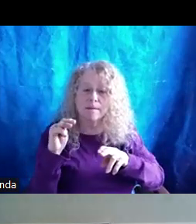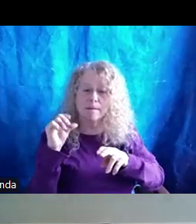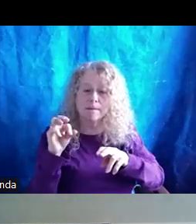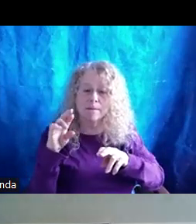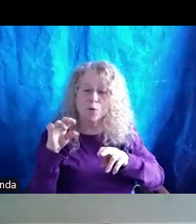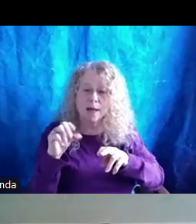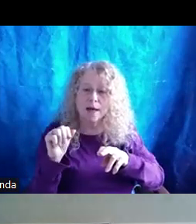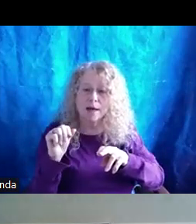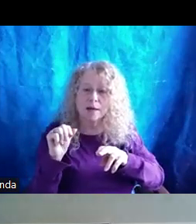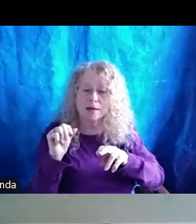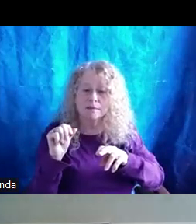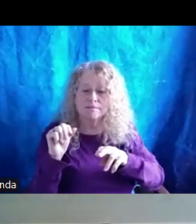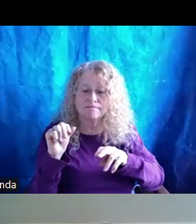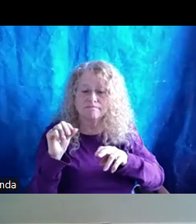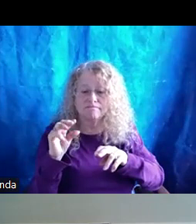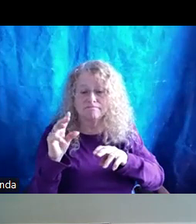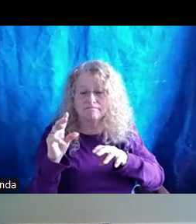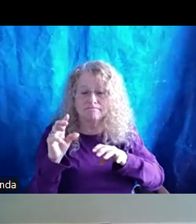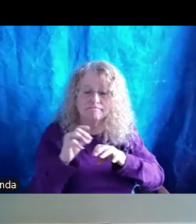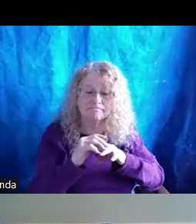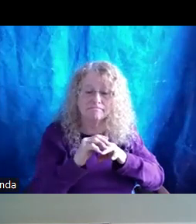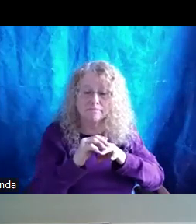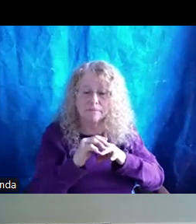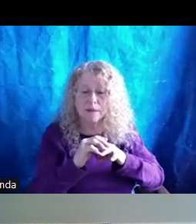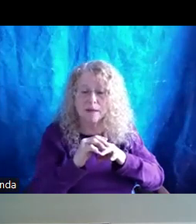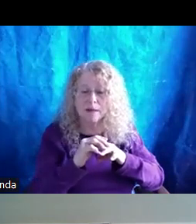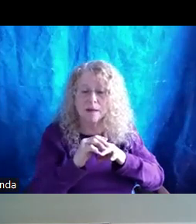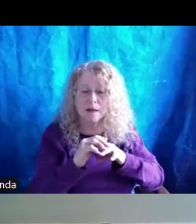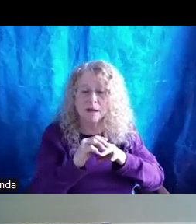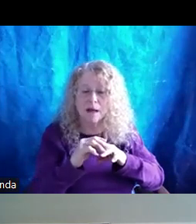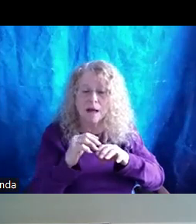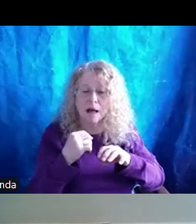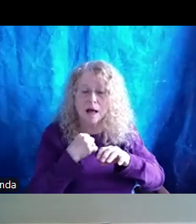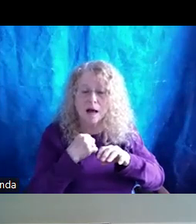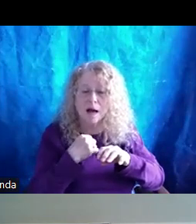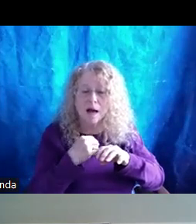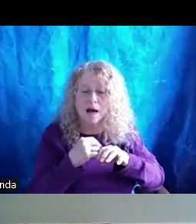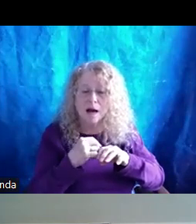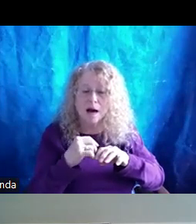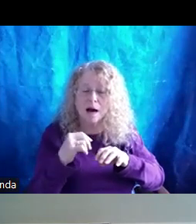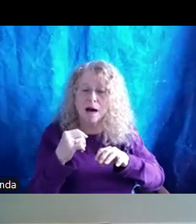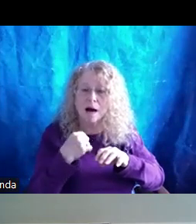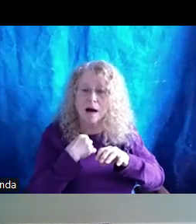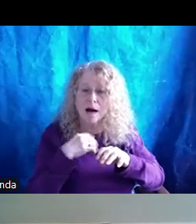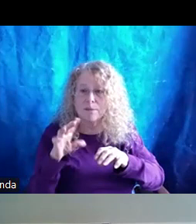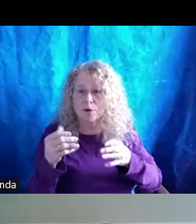I'M STILL RELATIVELY NEW ABOUT THREE MONTHS IN, AND I WORK WITH GOVERNMENT RELATIONS SPECIFICALLY